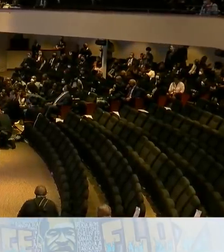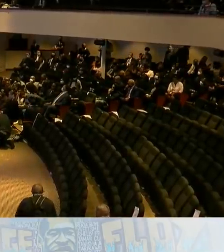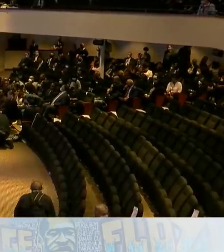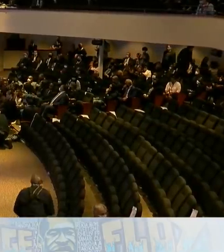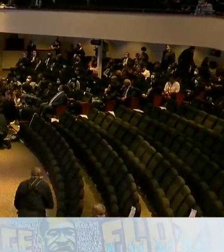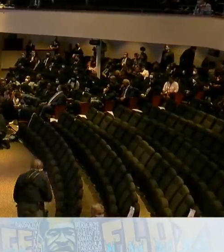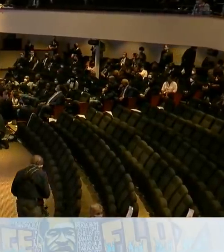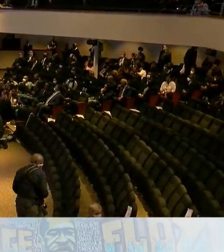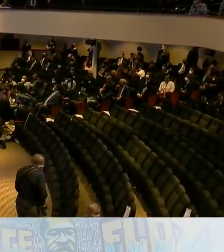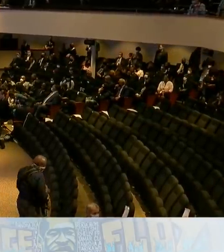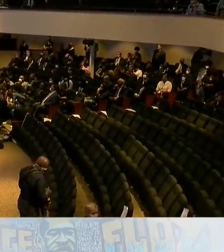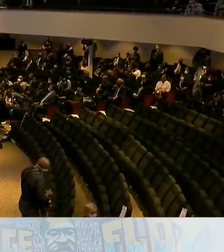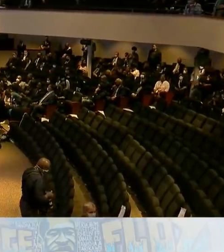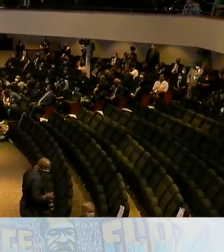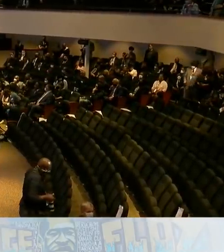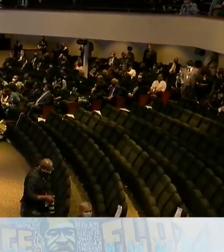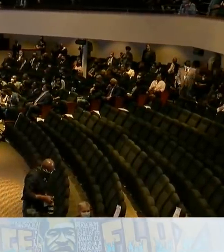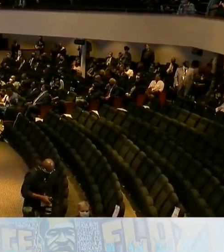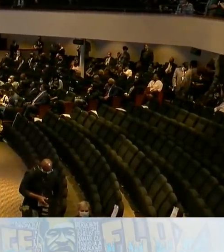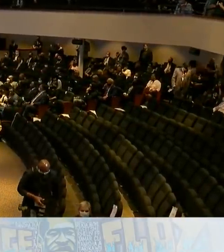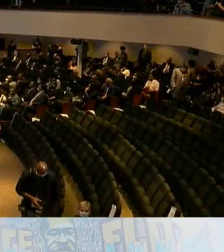AND THE BILLOWS ROLL